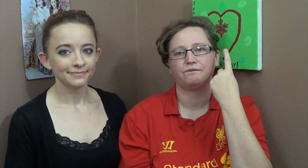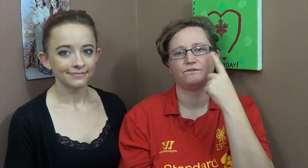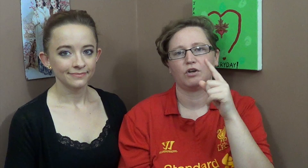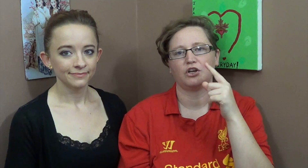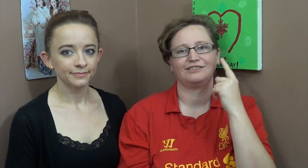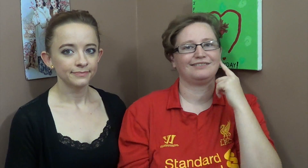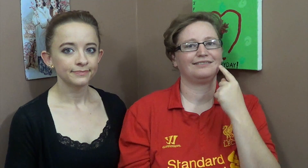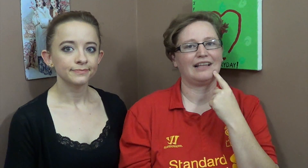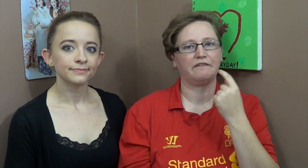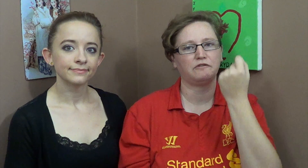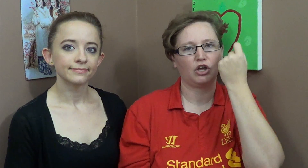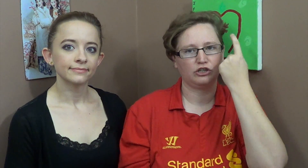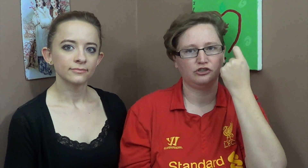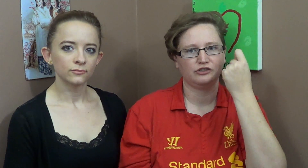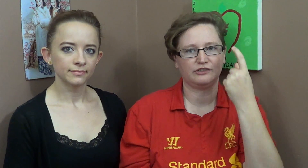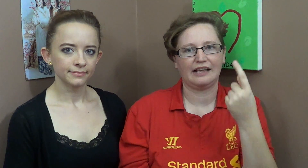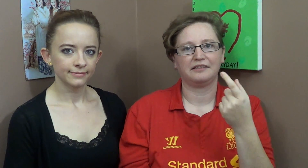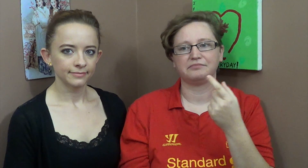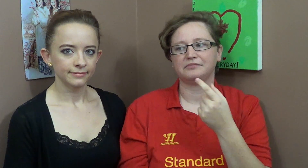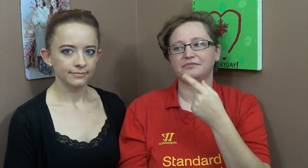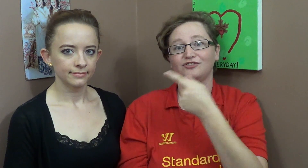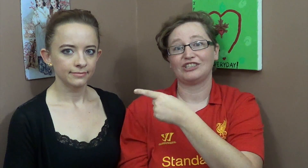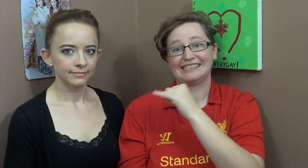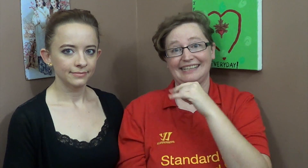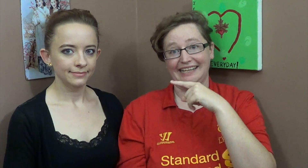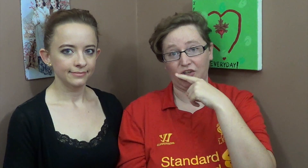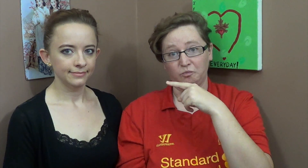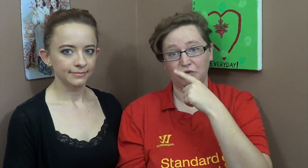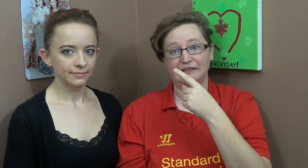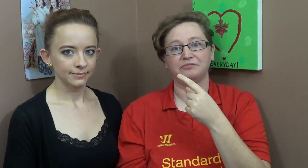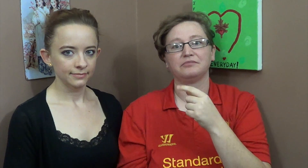important for Deaf to understand. She is hearing